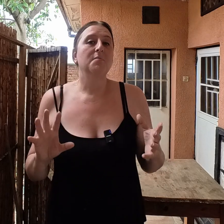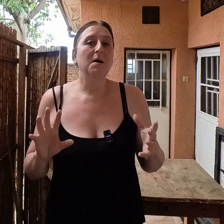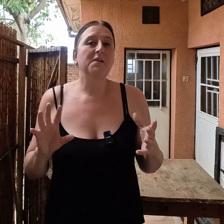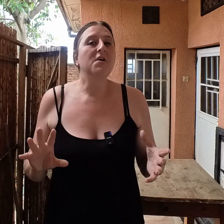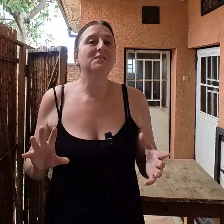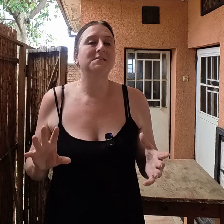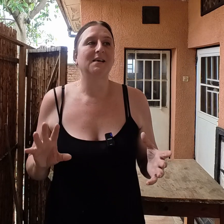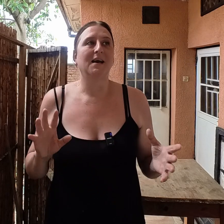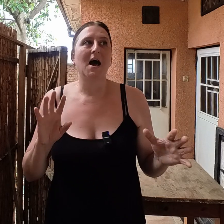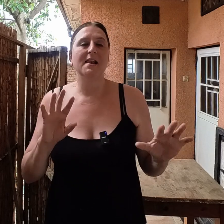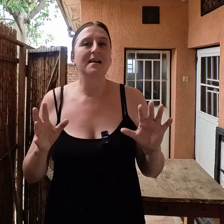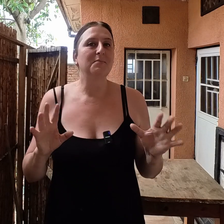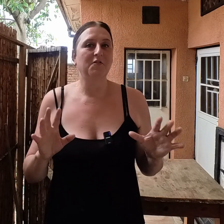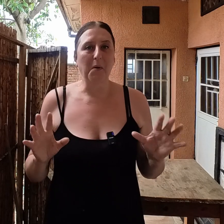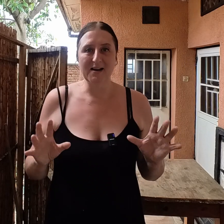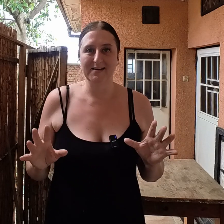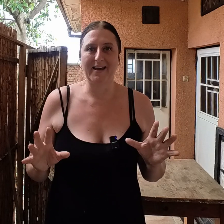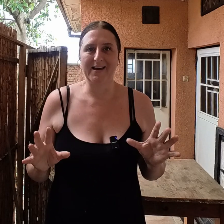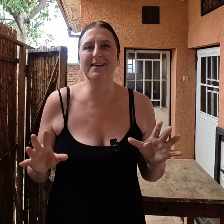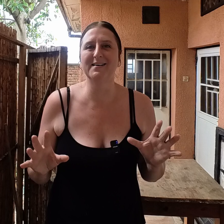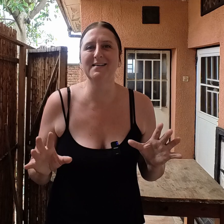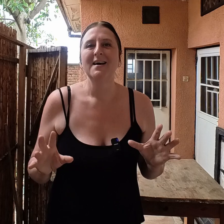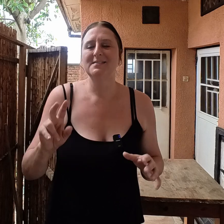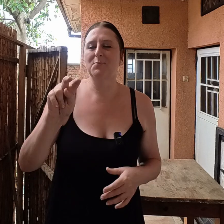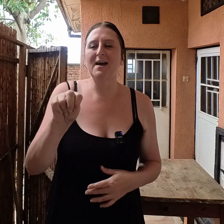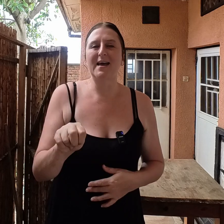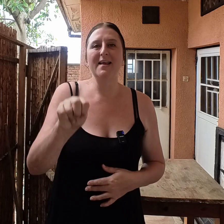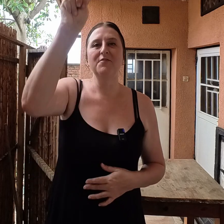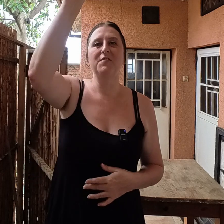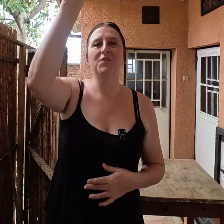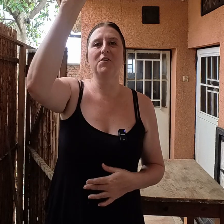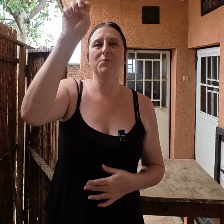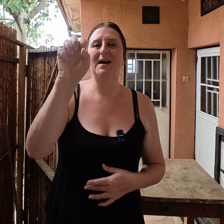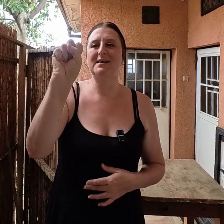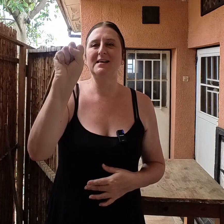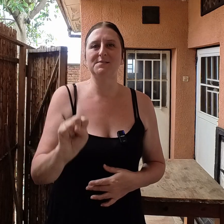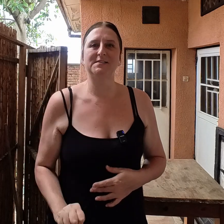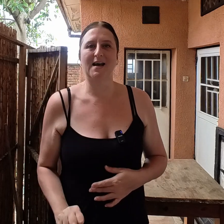And you might be noticing a little bit of a pattern here? So, we had N for North, we had S for